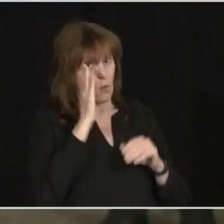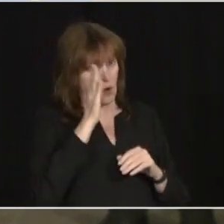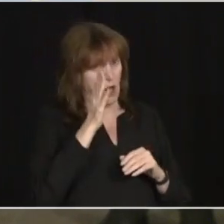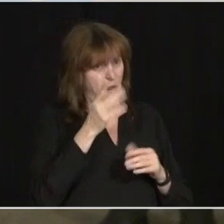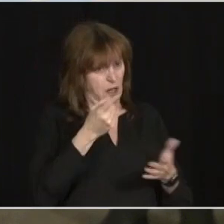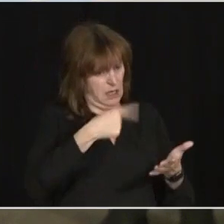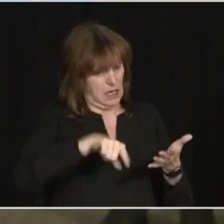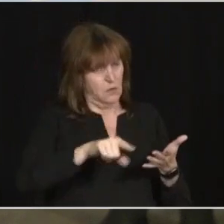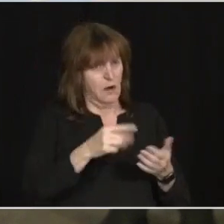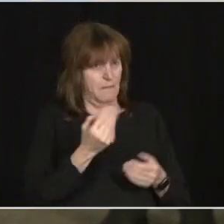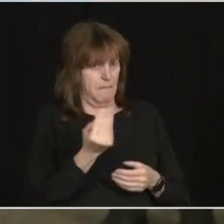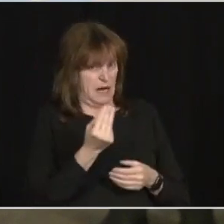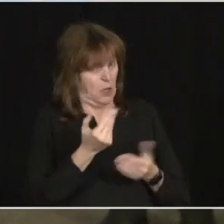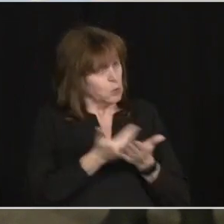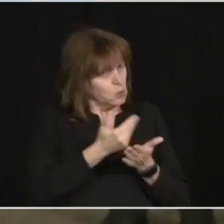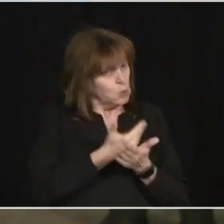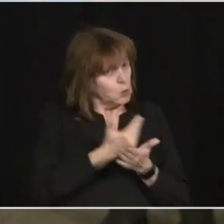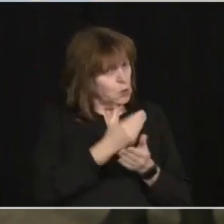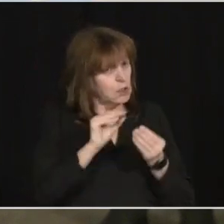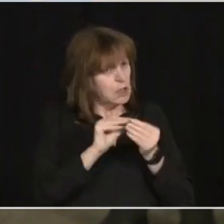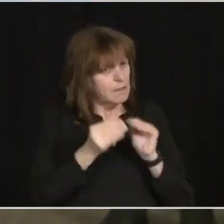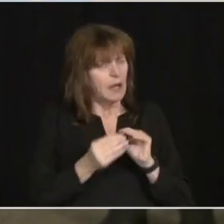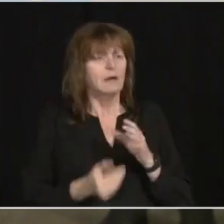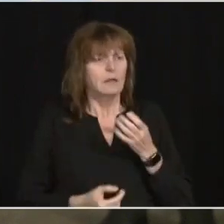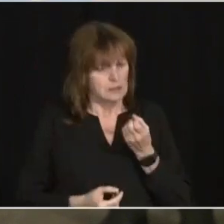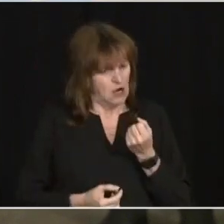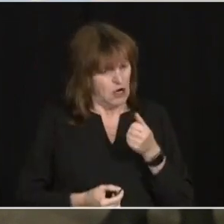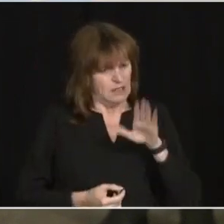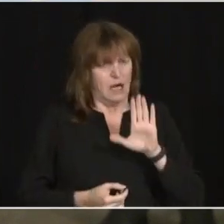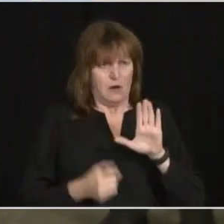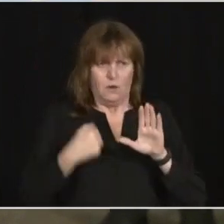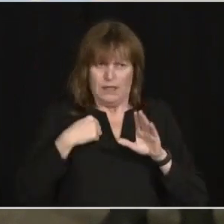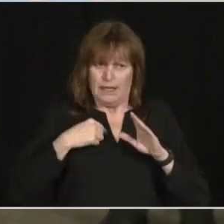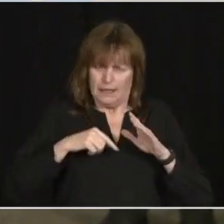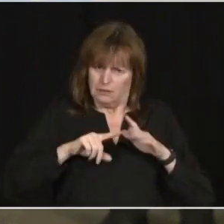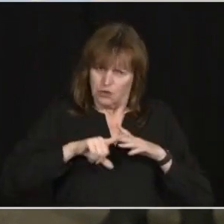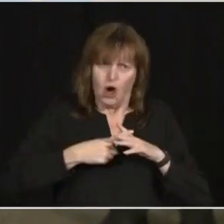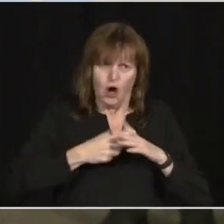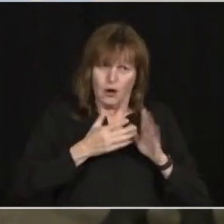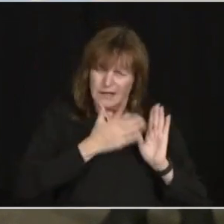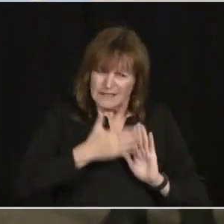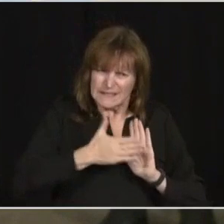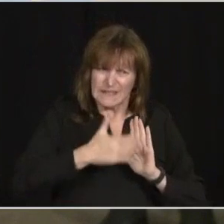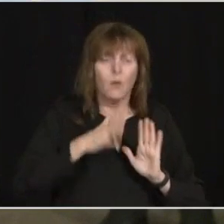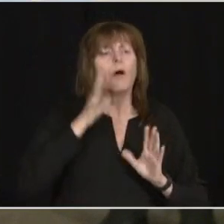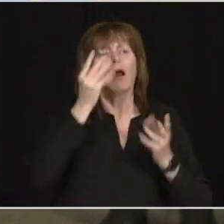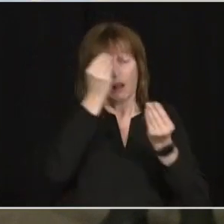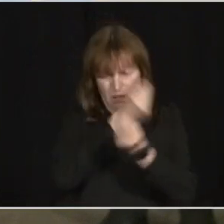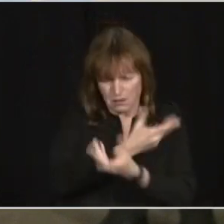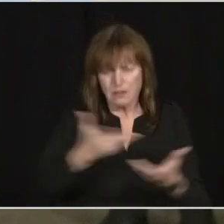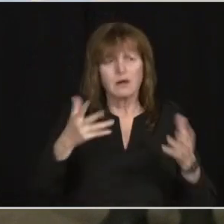prepared over the weekend. I just wanted to tell the people that we looked at the